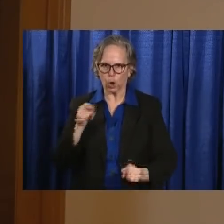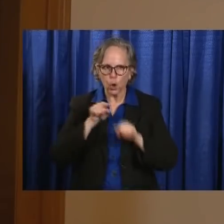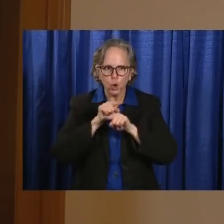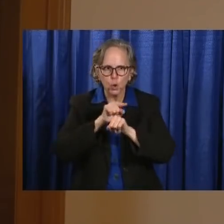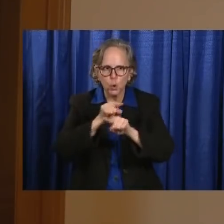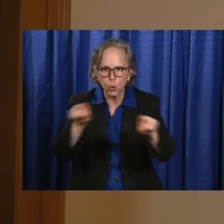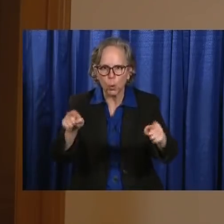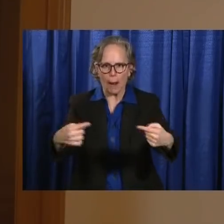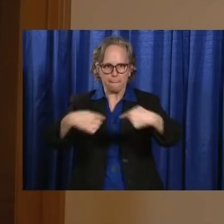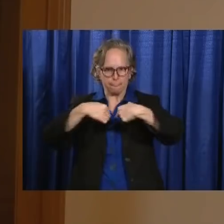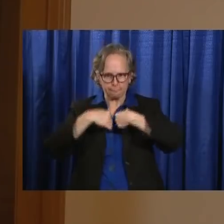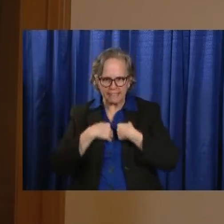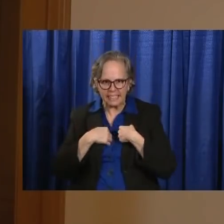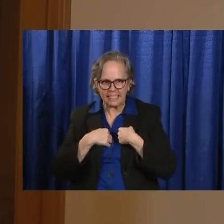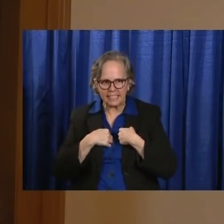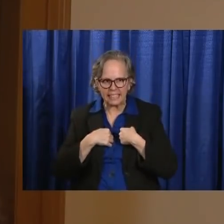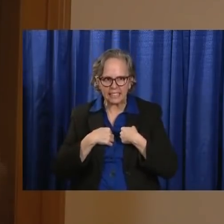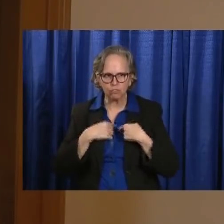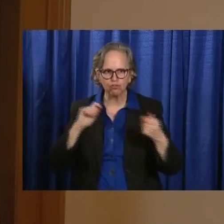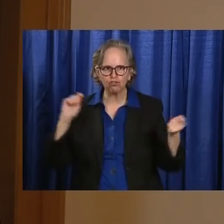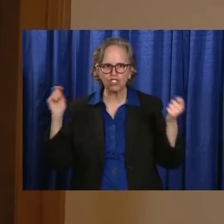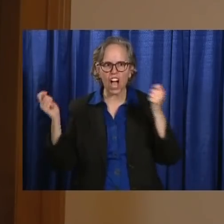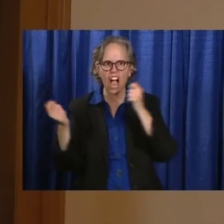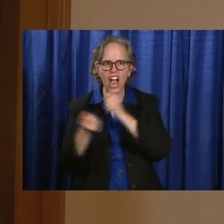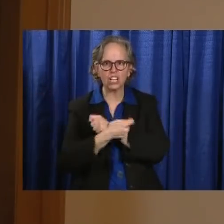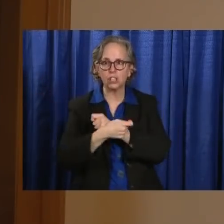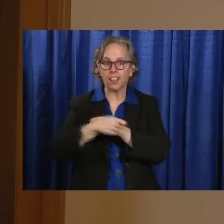BEHAVIORS.